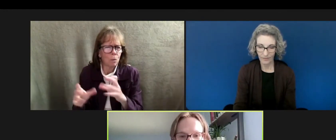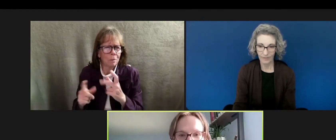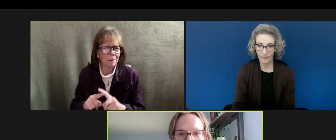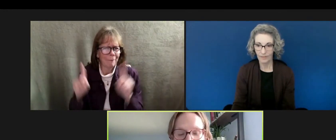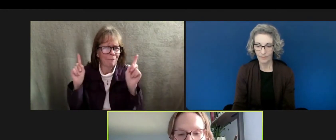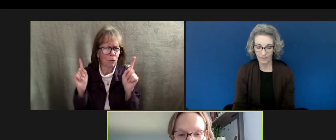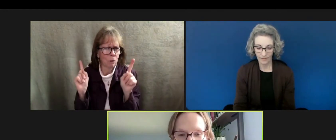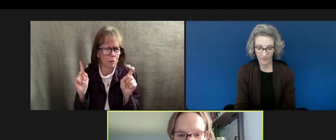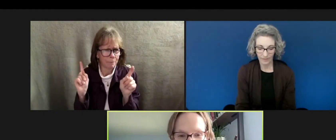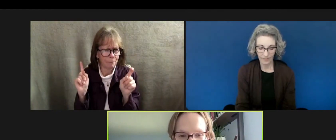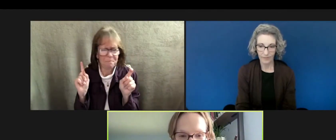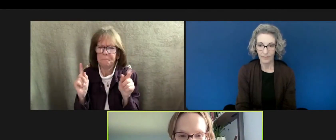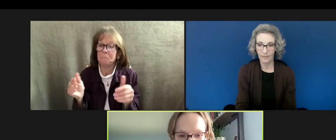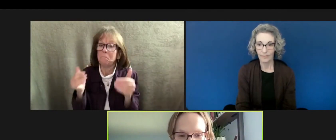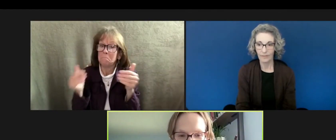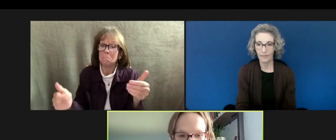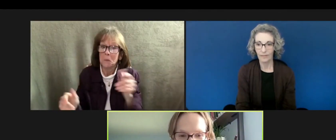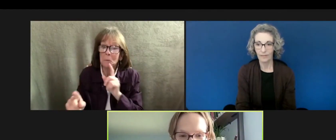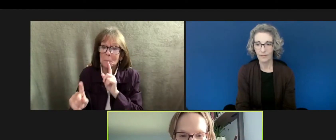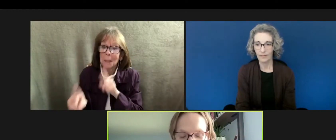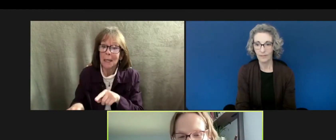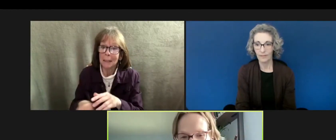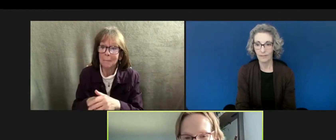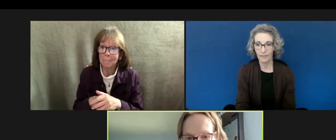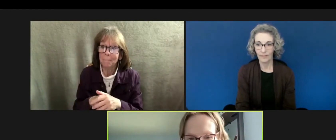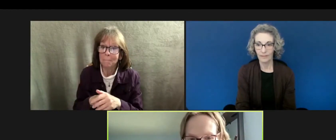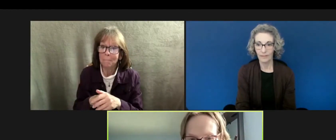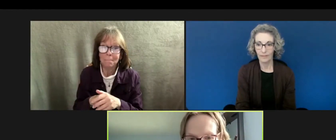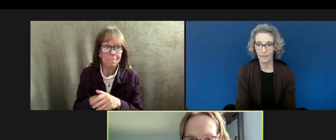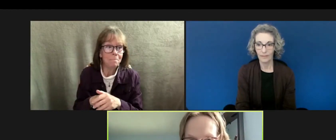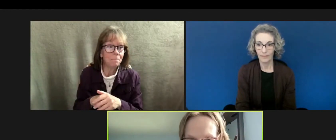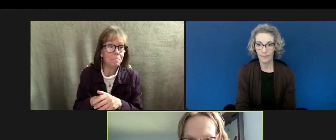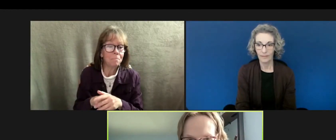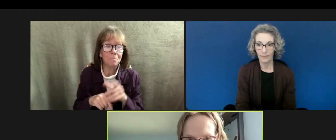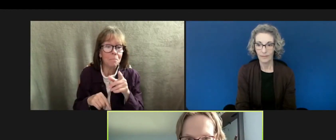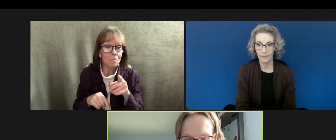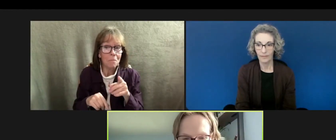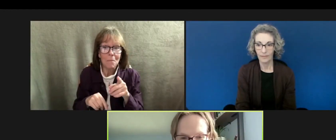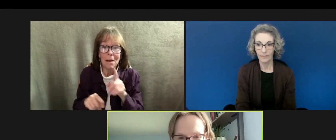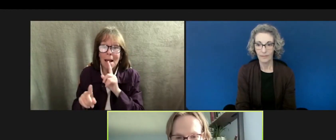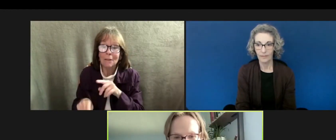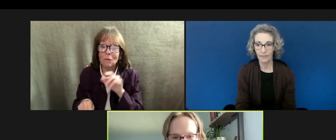So go ahead and take part in that poll if you feel like it.